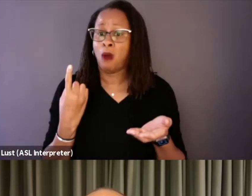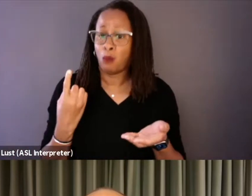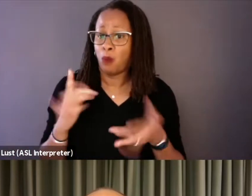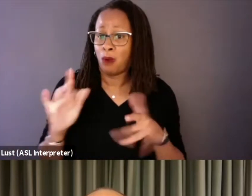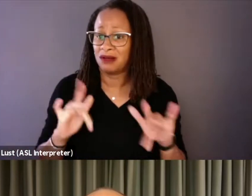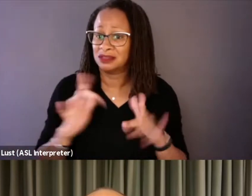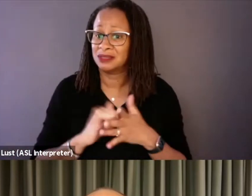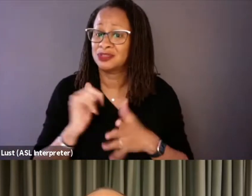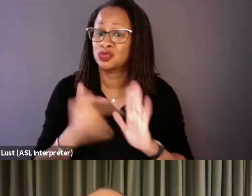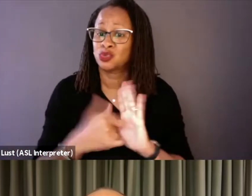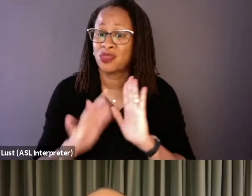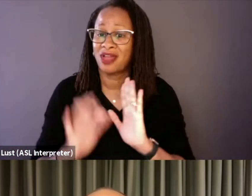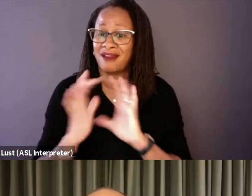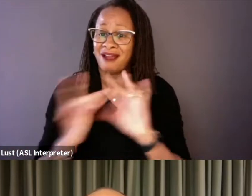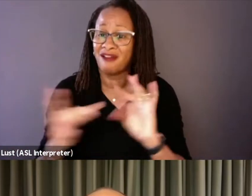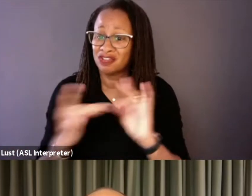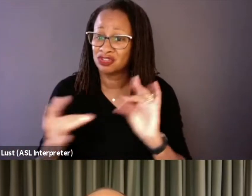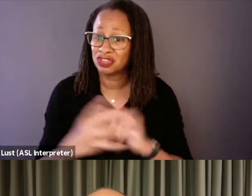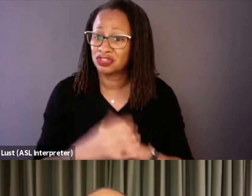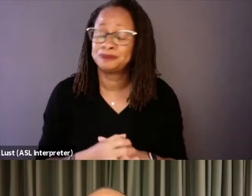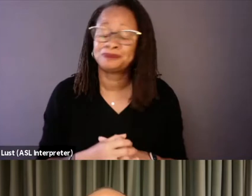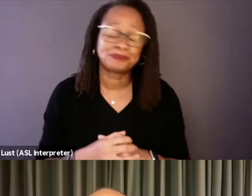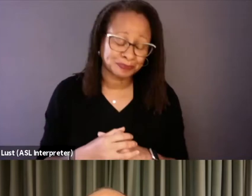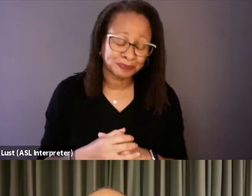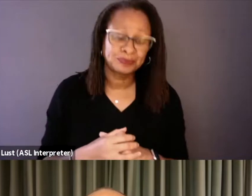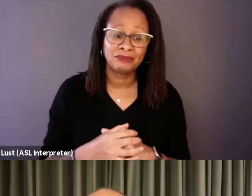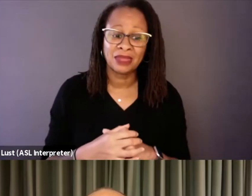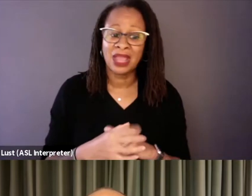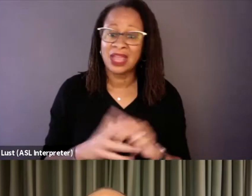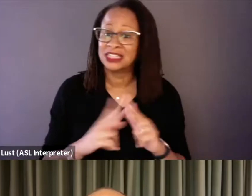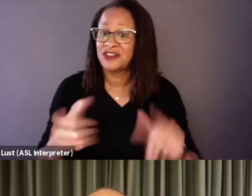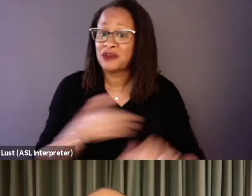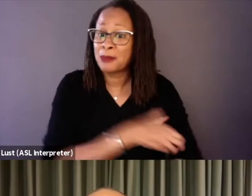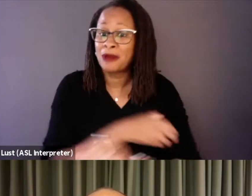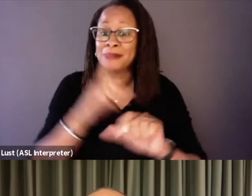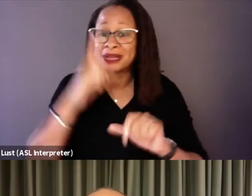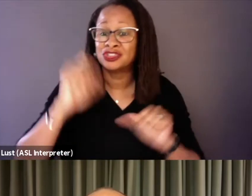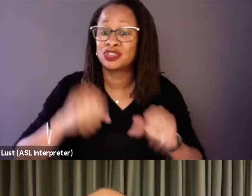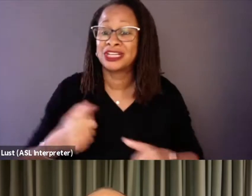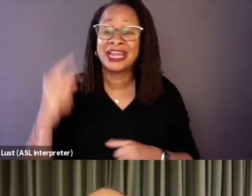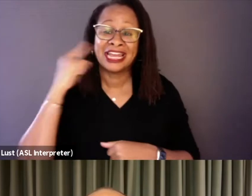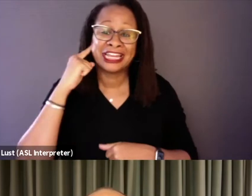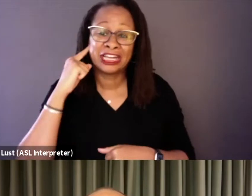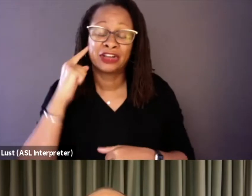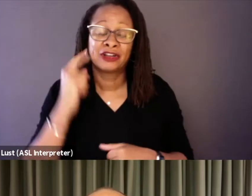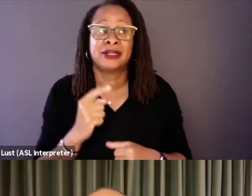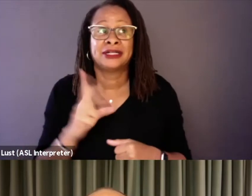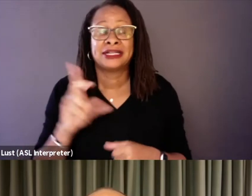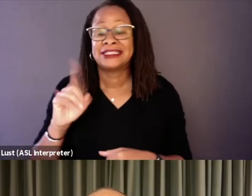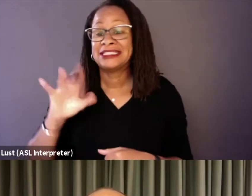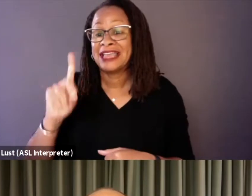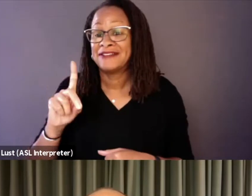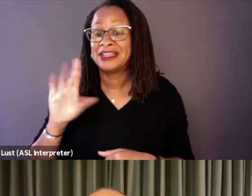it was quite powerful because you can hear David's emotion towards things that I think everyone,